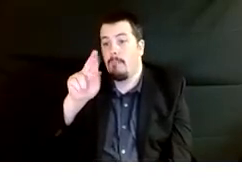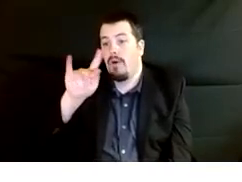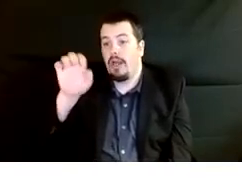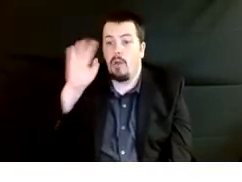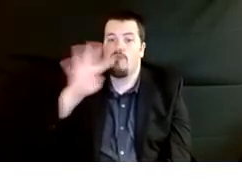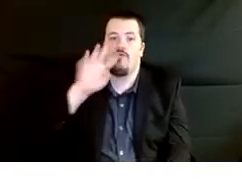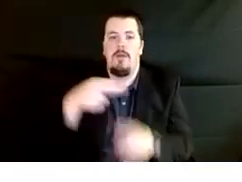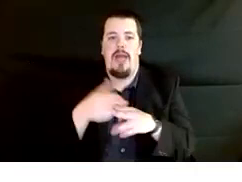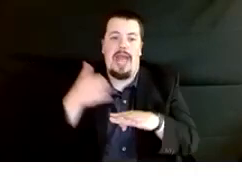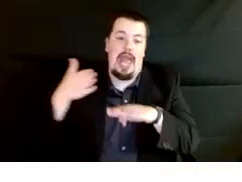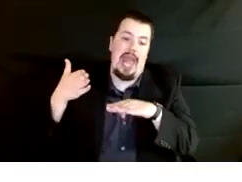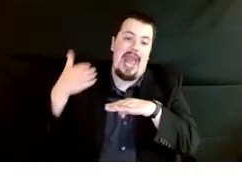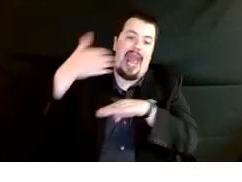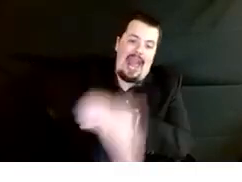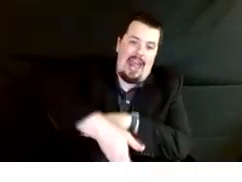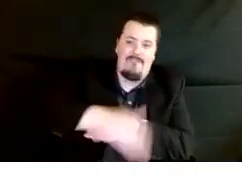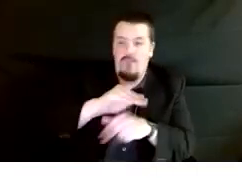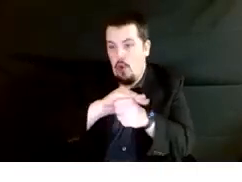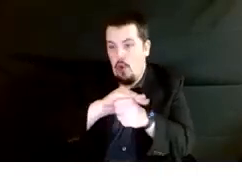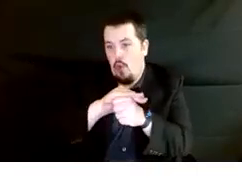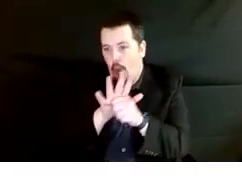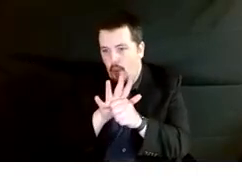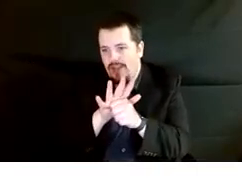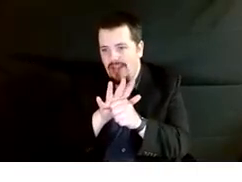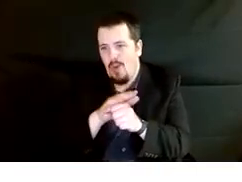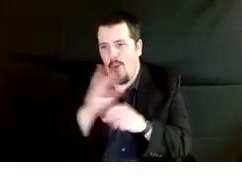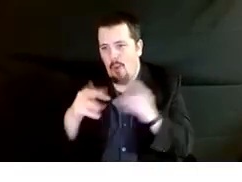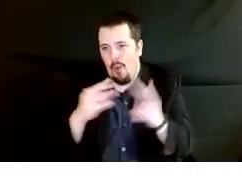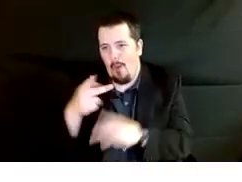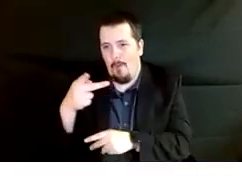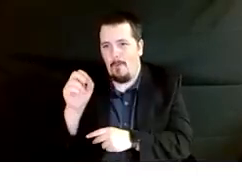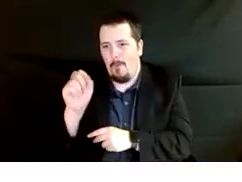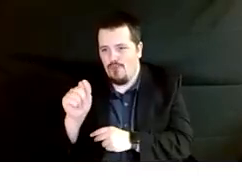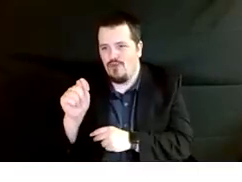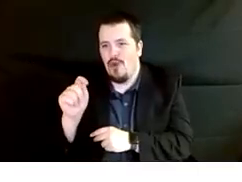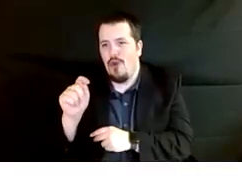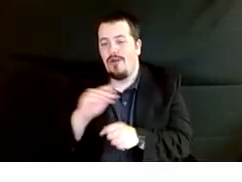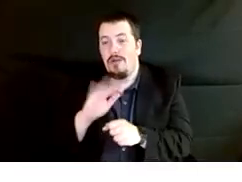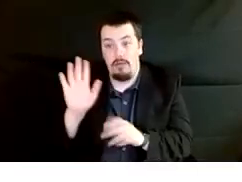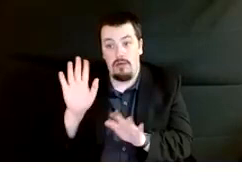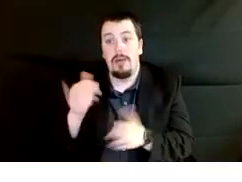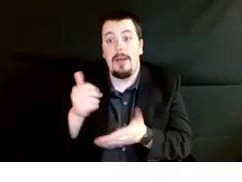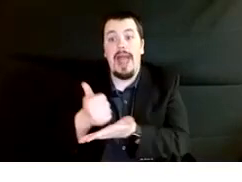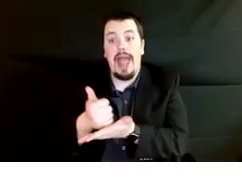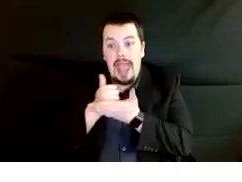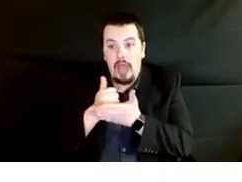about the post-COVID world... Yes, so first please help us to continue to get to the post-COVID world